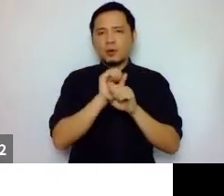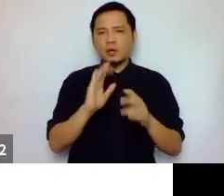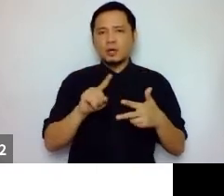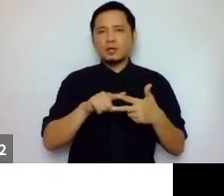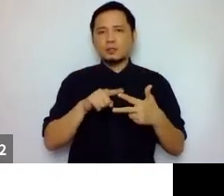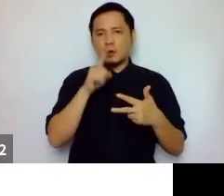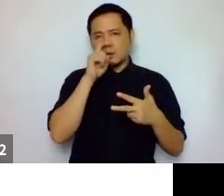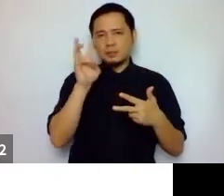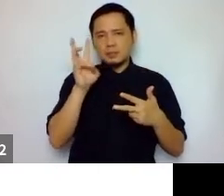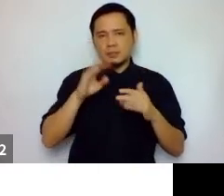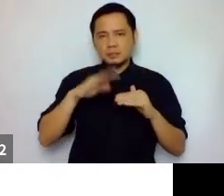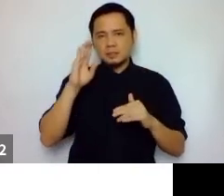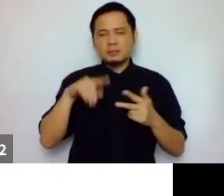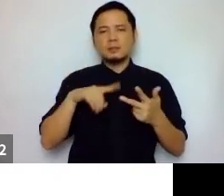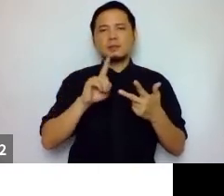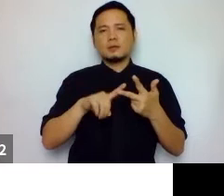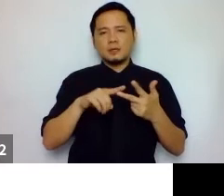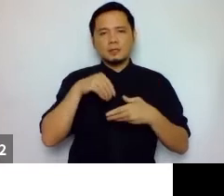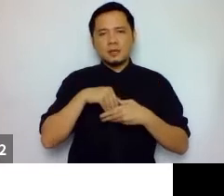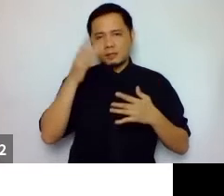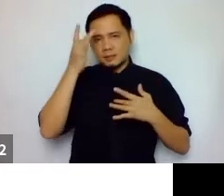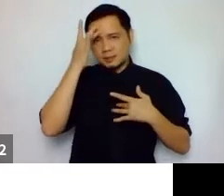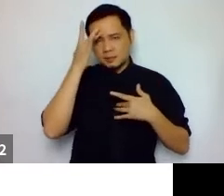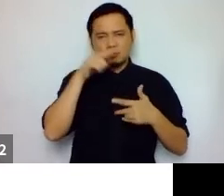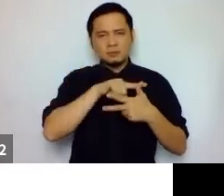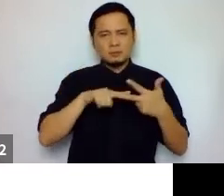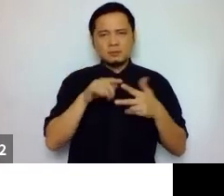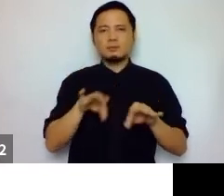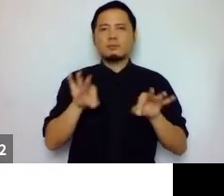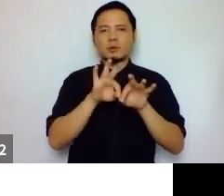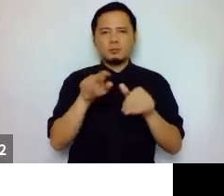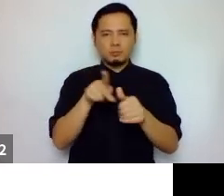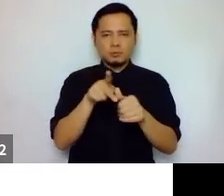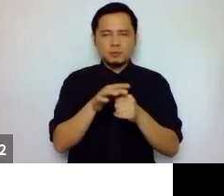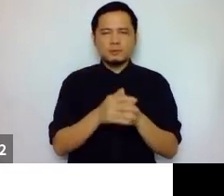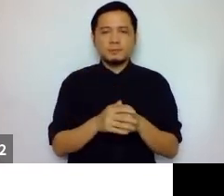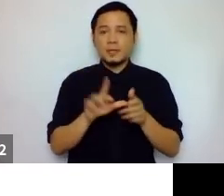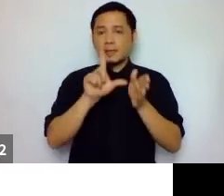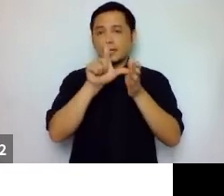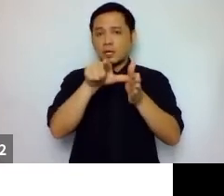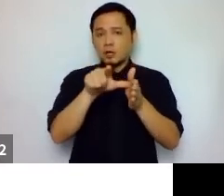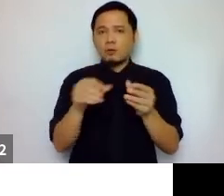We are entering this phase where you will have more supply and it is throughput driven.